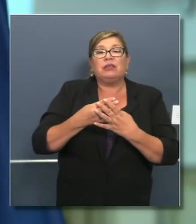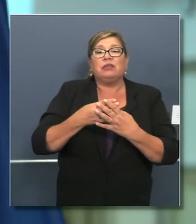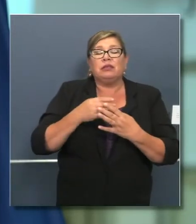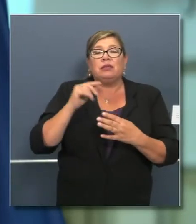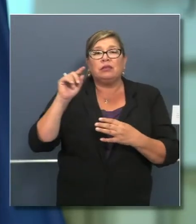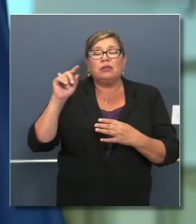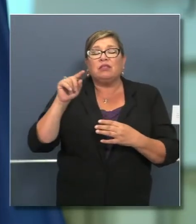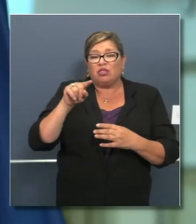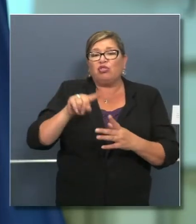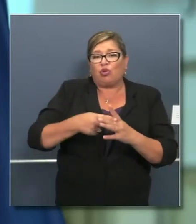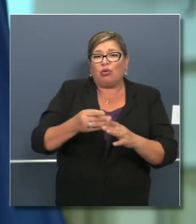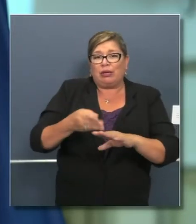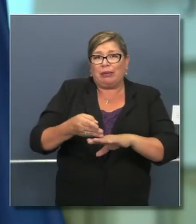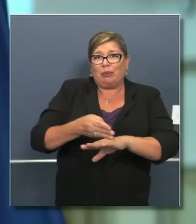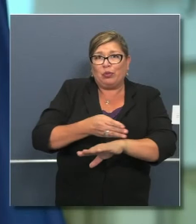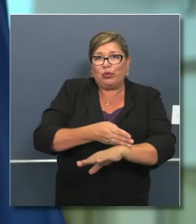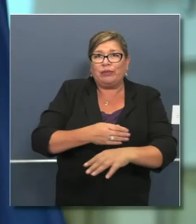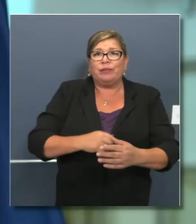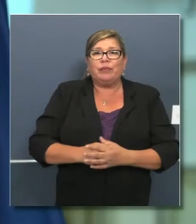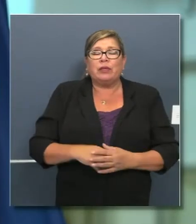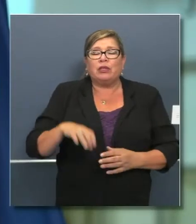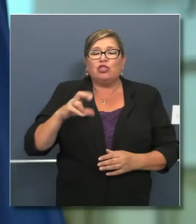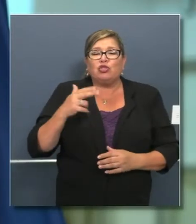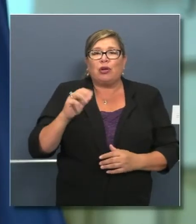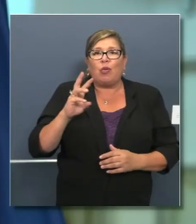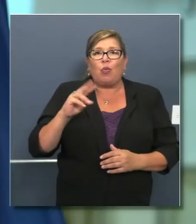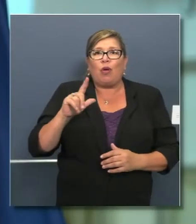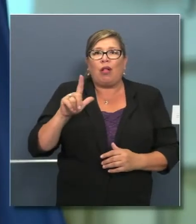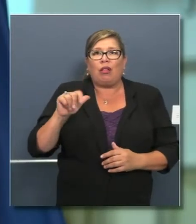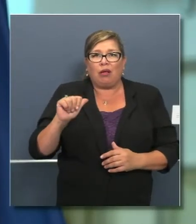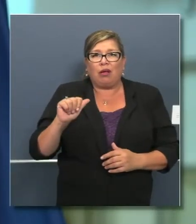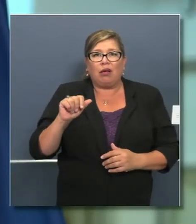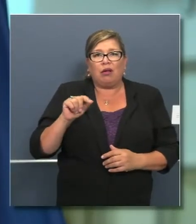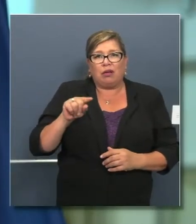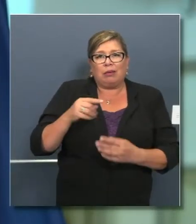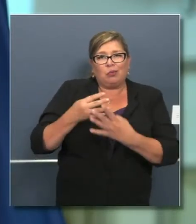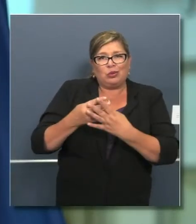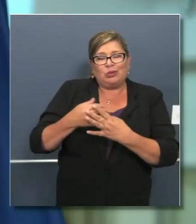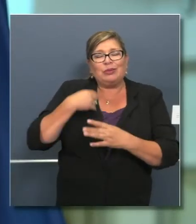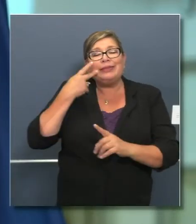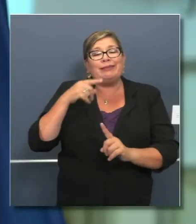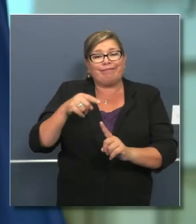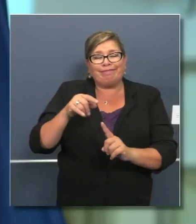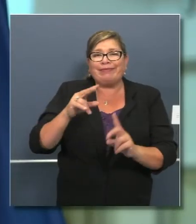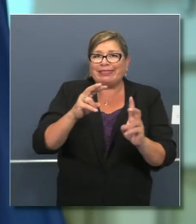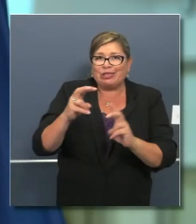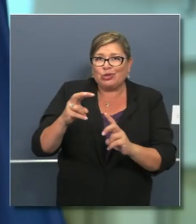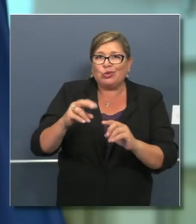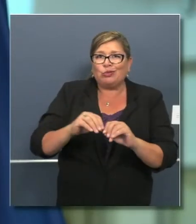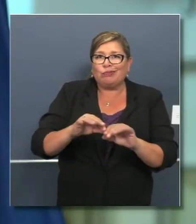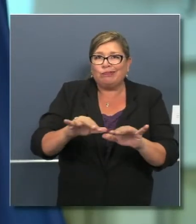to improve their chuckwalla we're seeing some issues there are a number of other prisons we